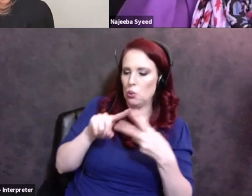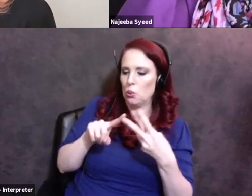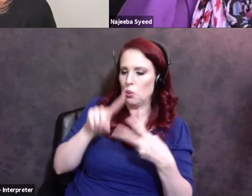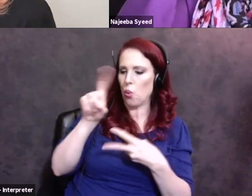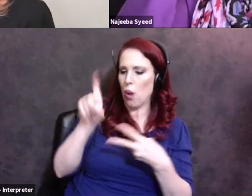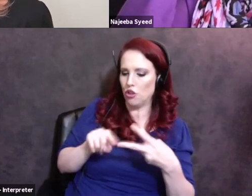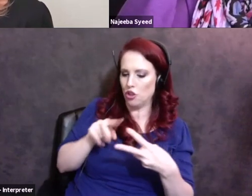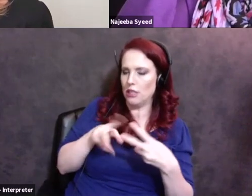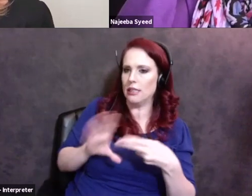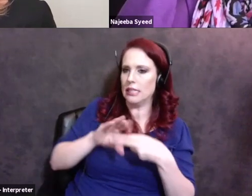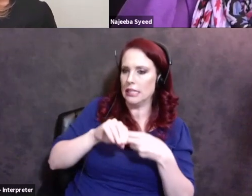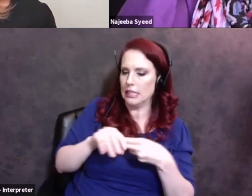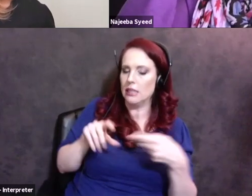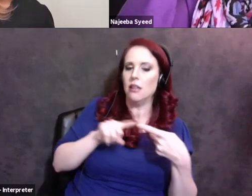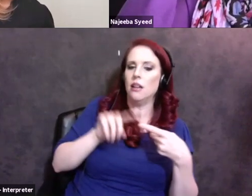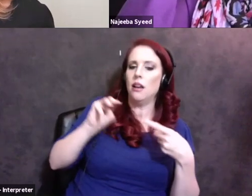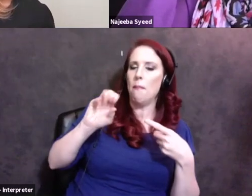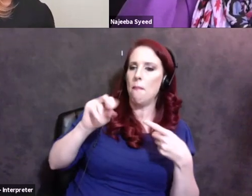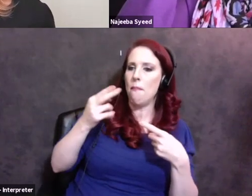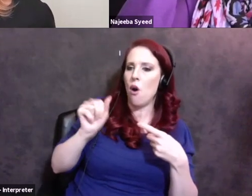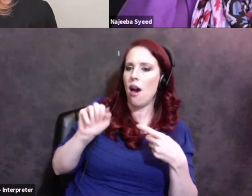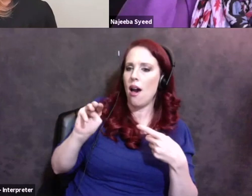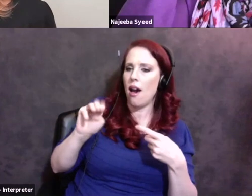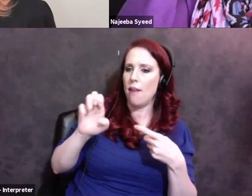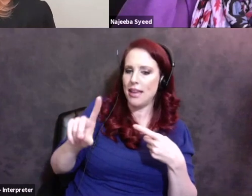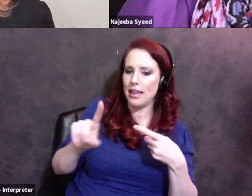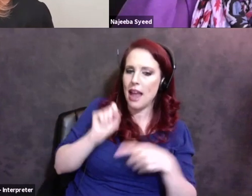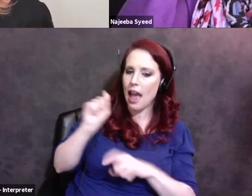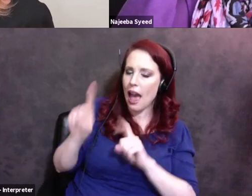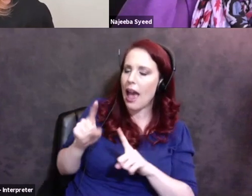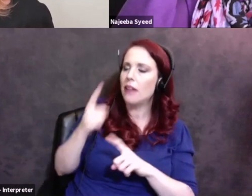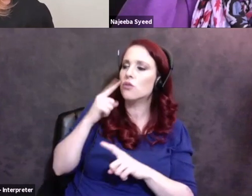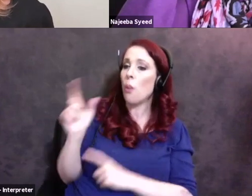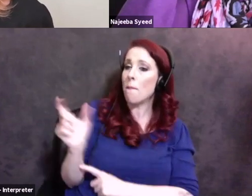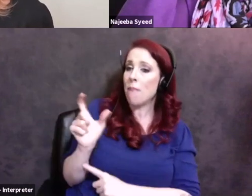One is from Mohammed who asks for Muslims who move to the West, how do you suggest they